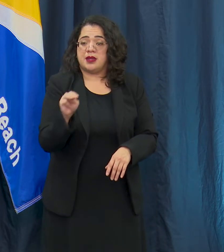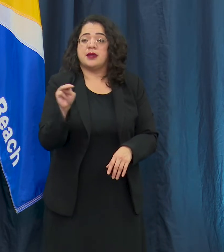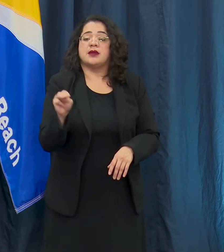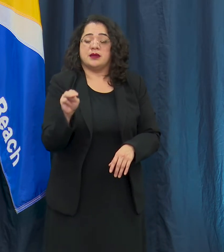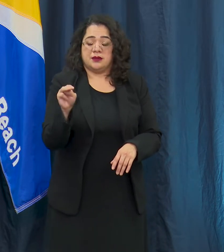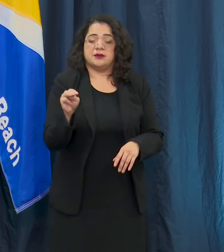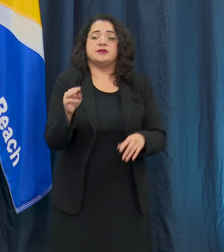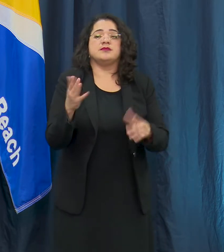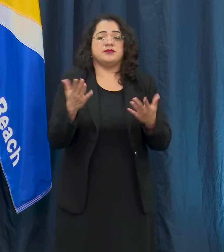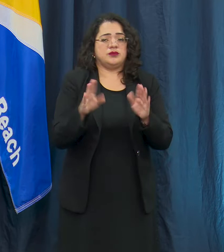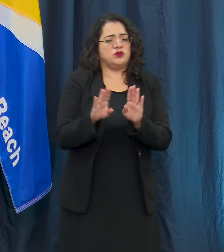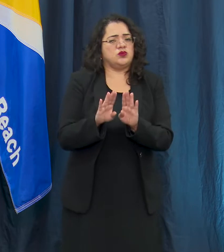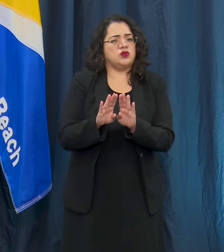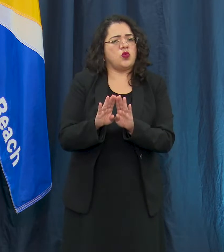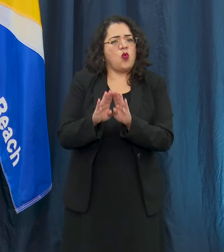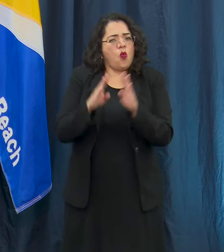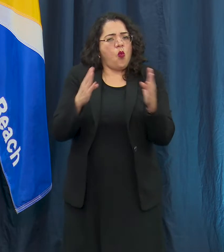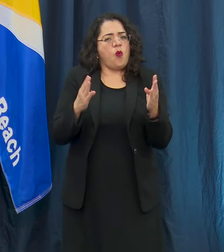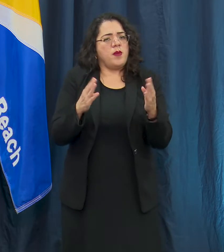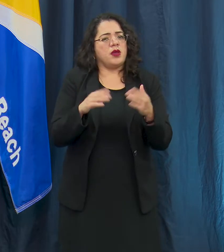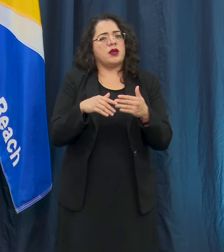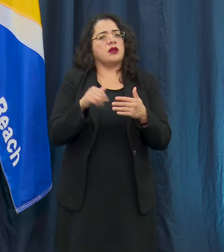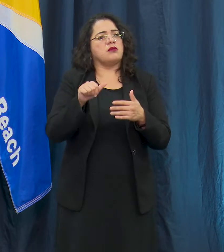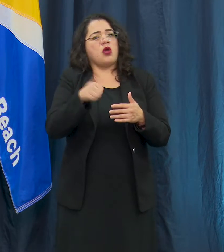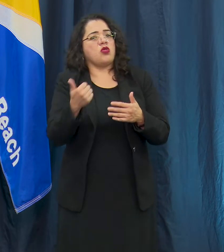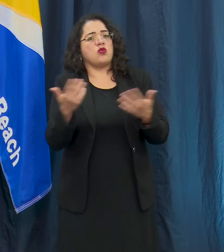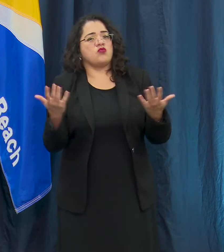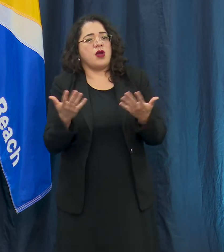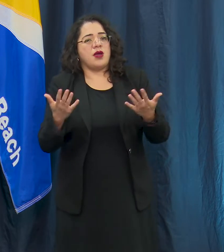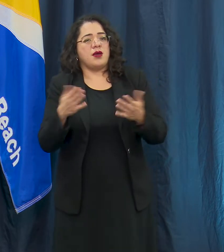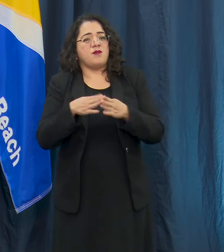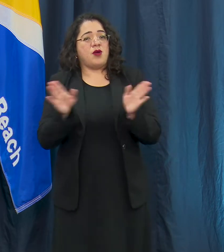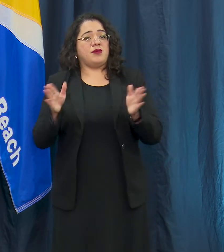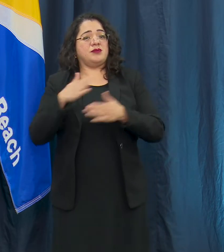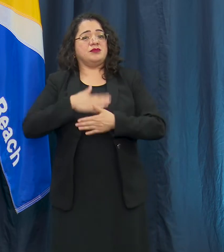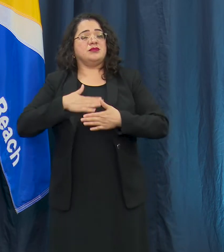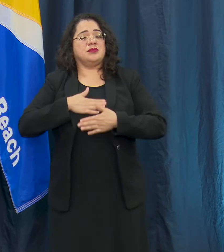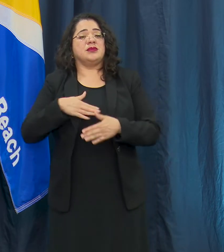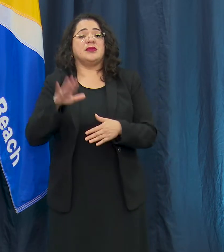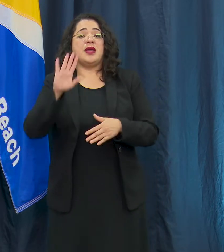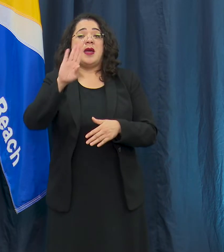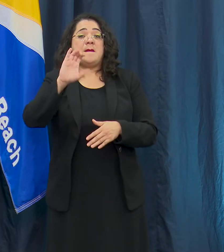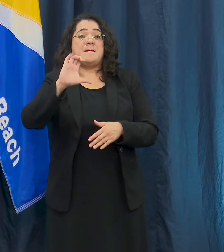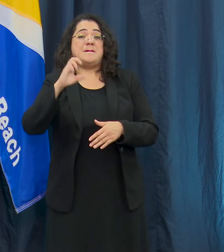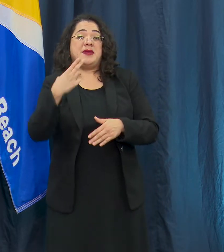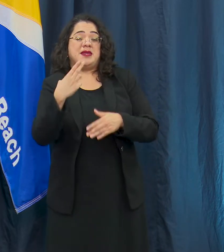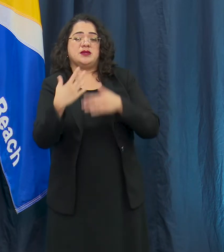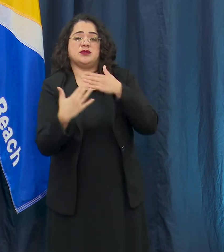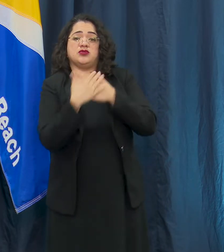more. That includes our Beach and walking path along the beach, our tennis centers